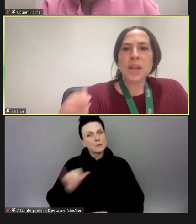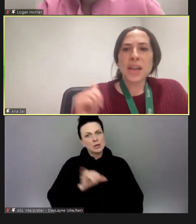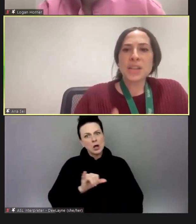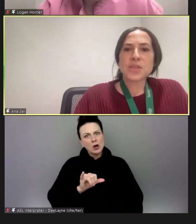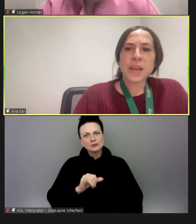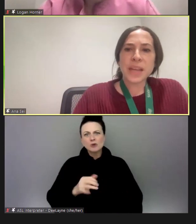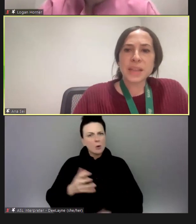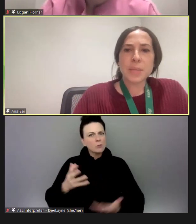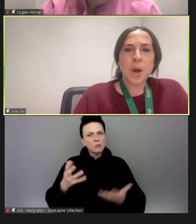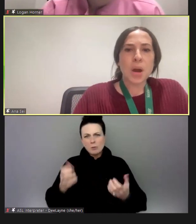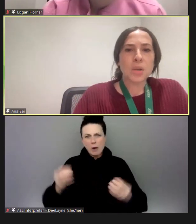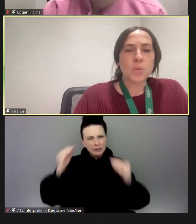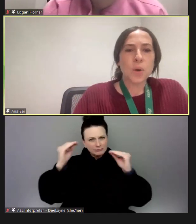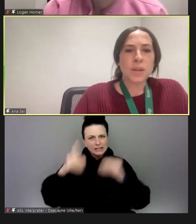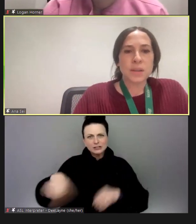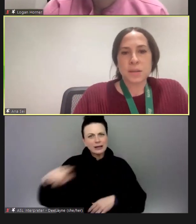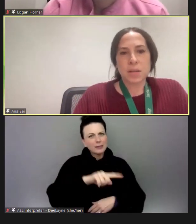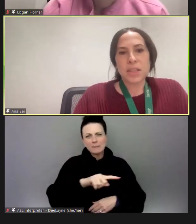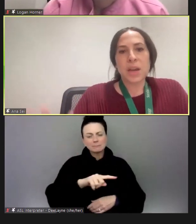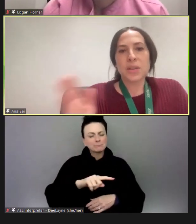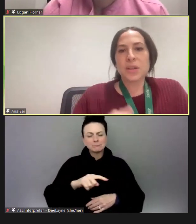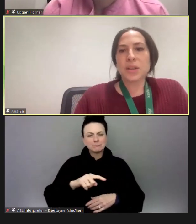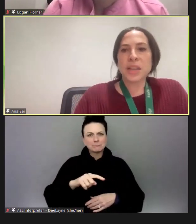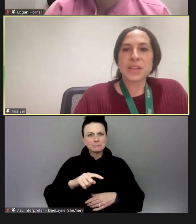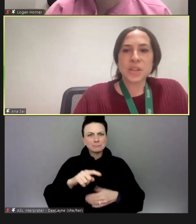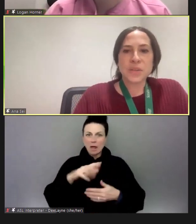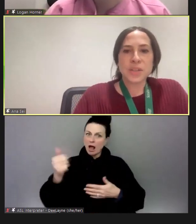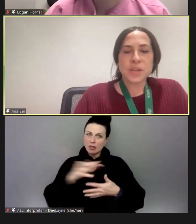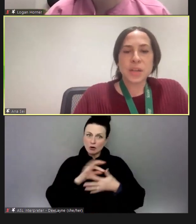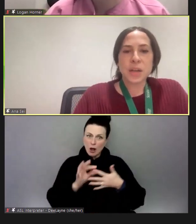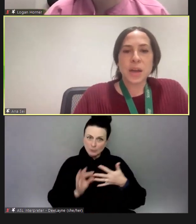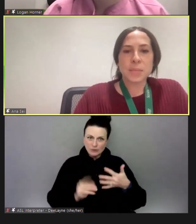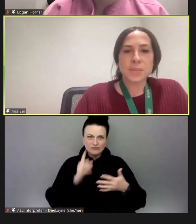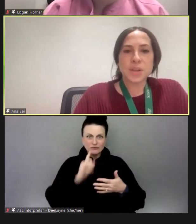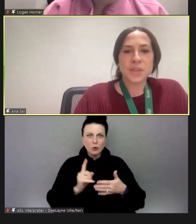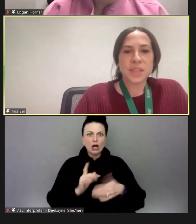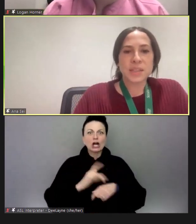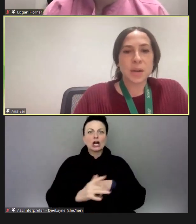educate them on what on the other early